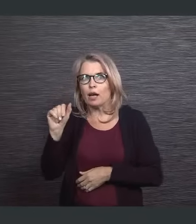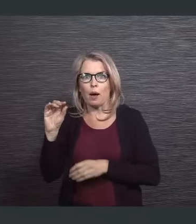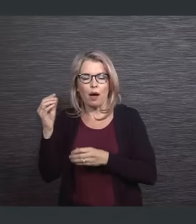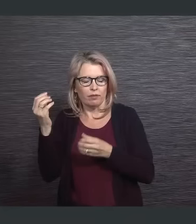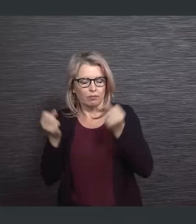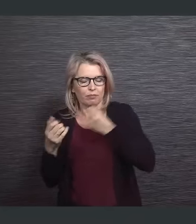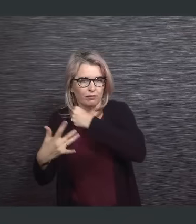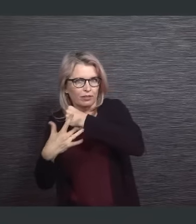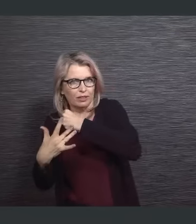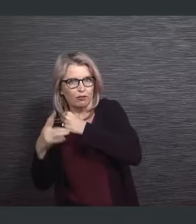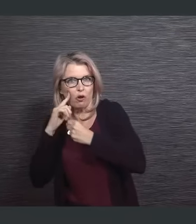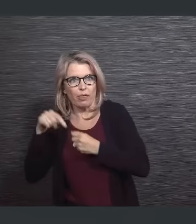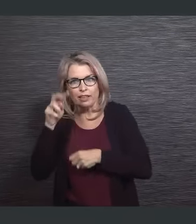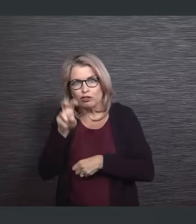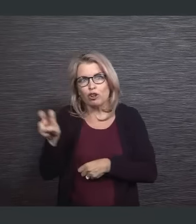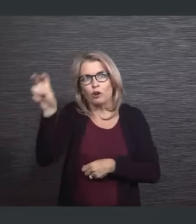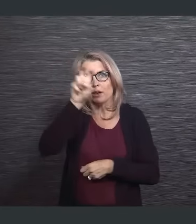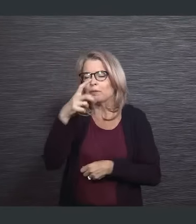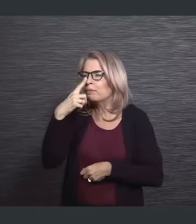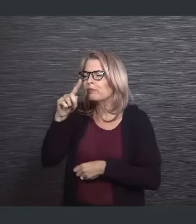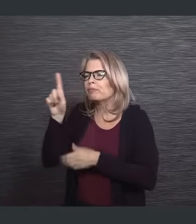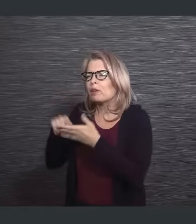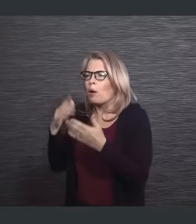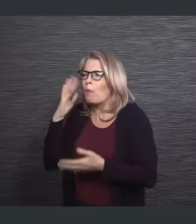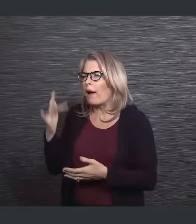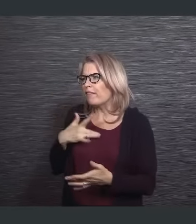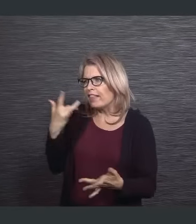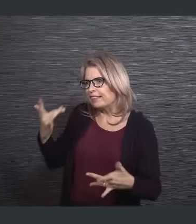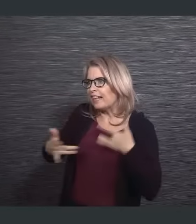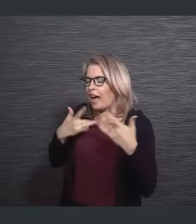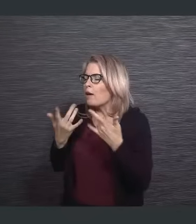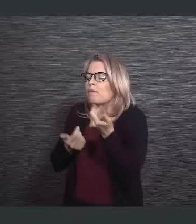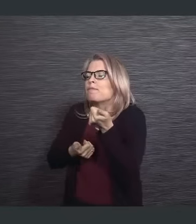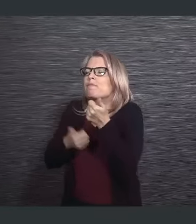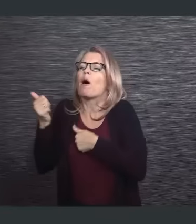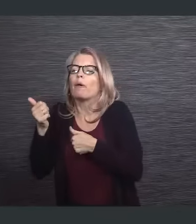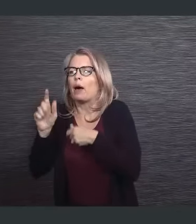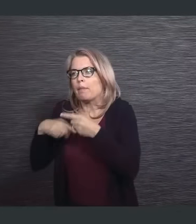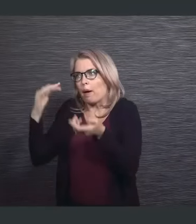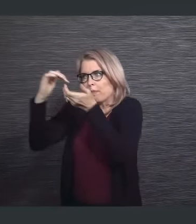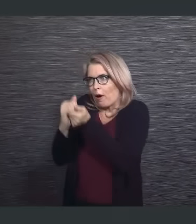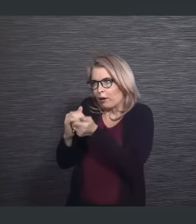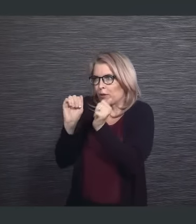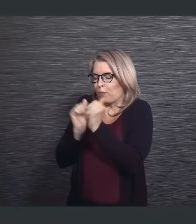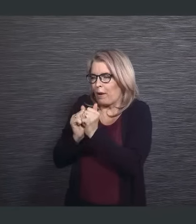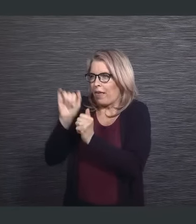OK, Cristiano, what excites you the most about our partnership in the mobility field?